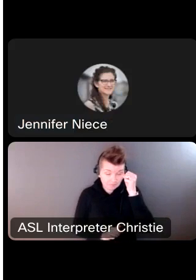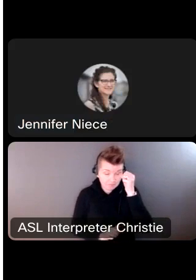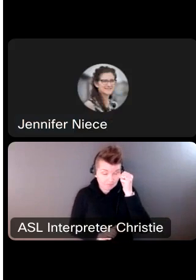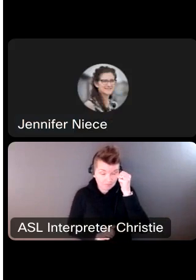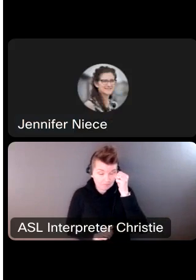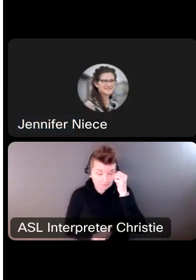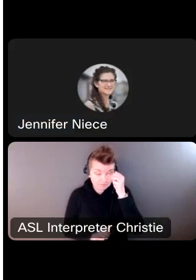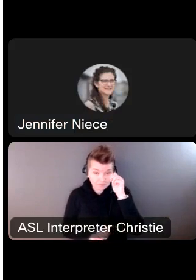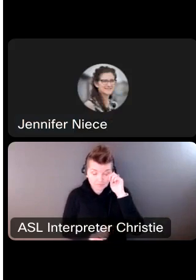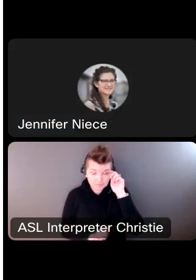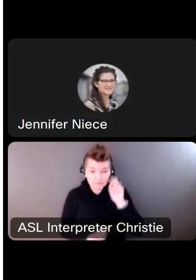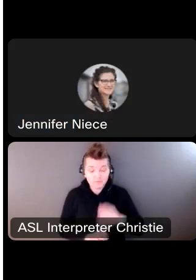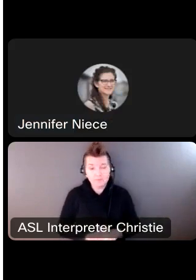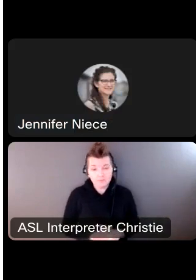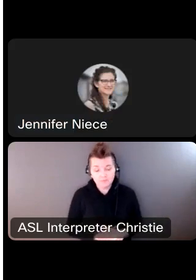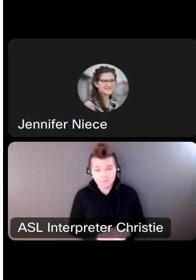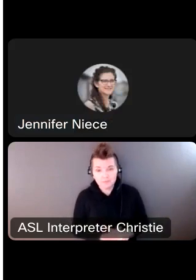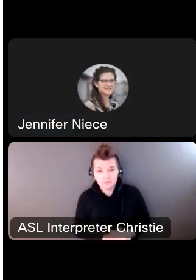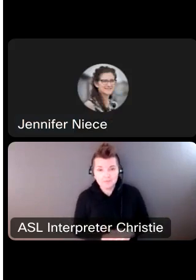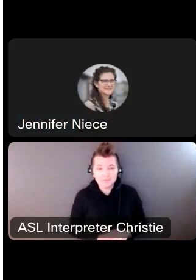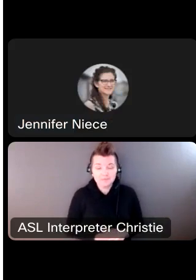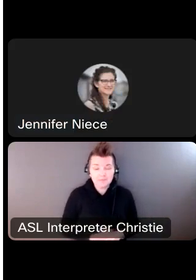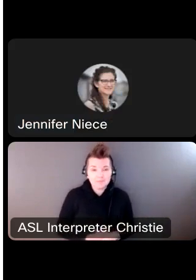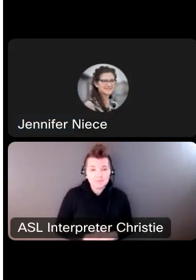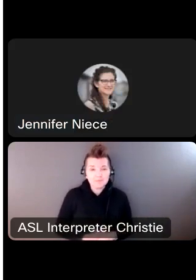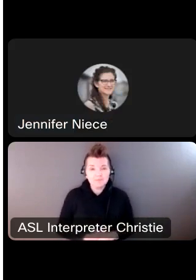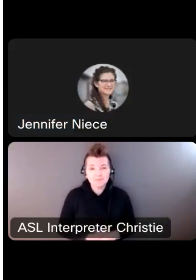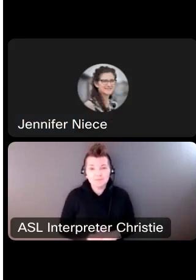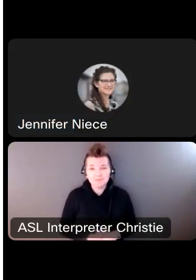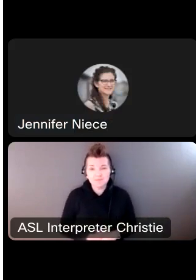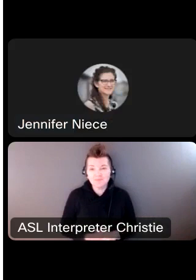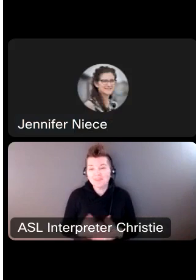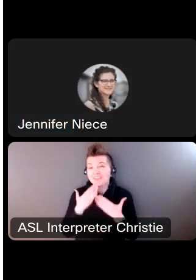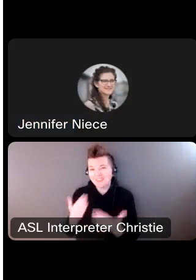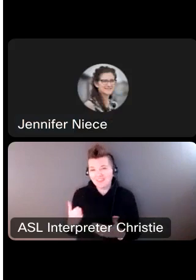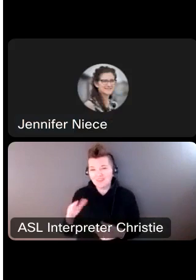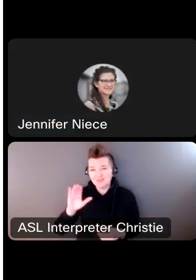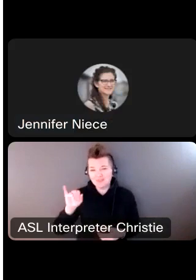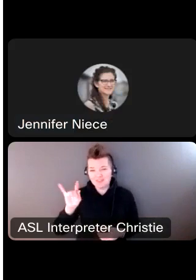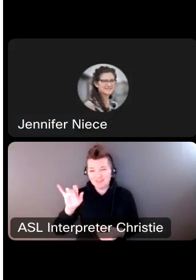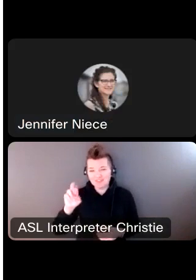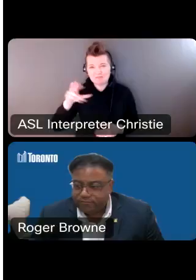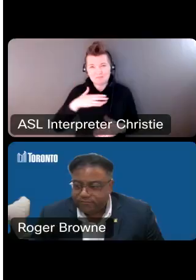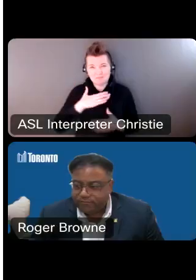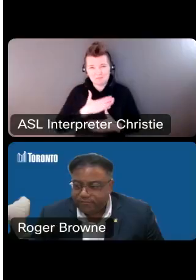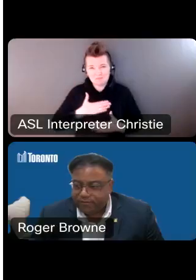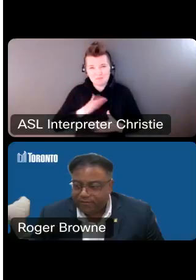Roger Browne: Great. Thank you, Jennifer. Really appreciate that summary.